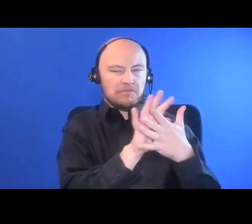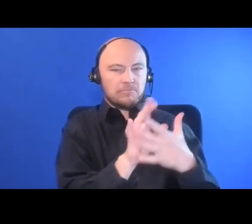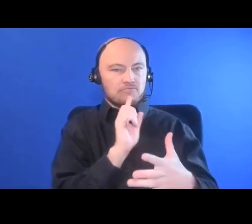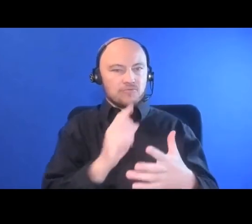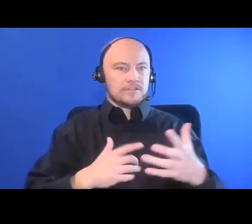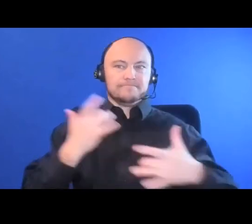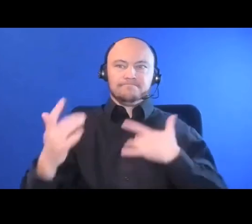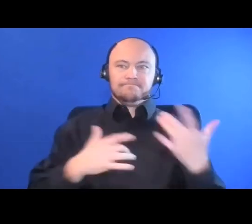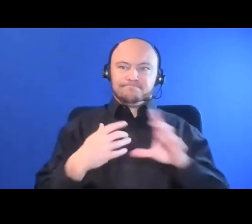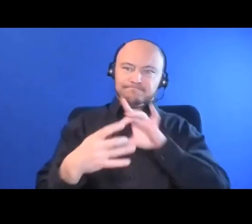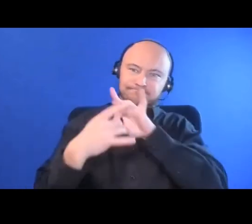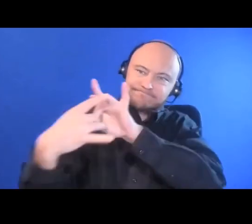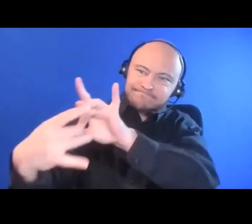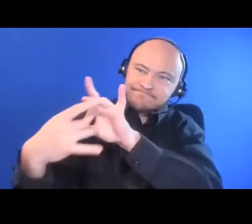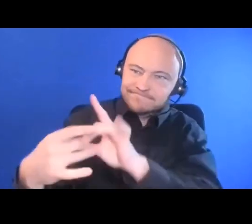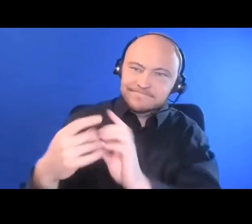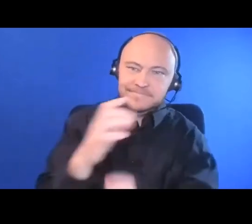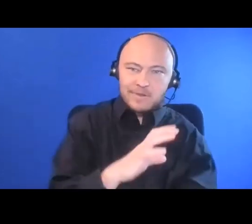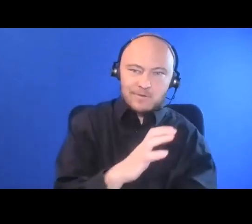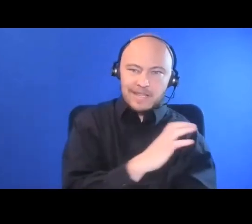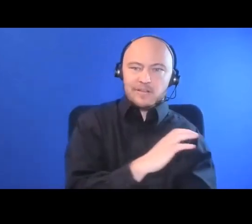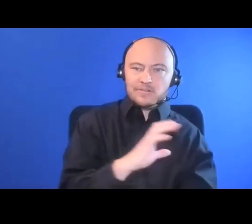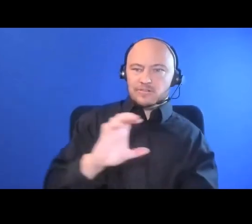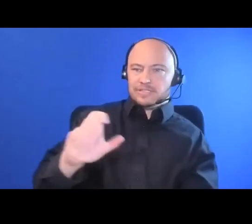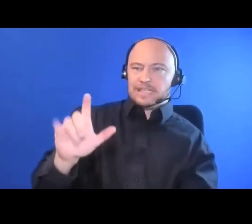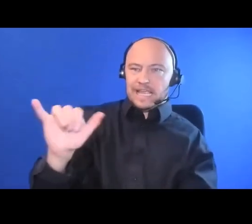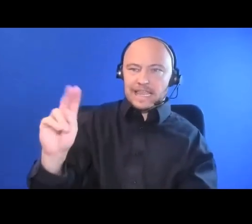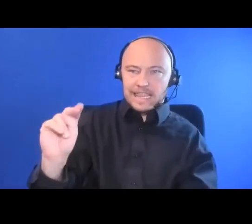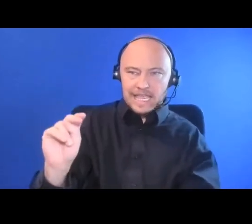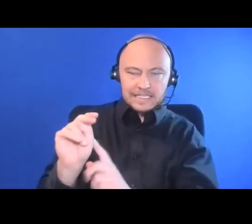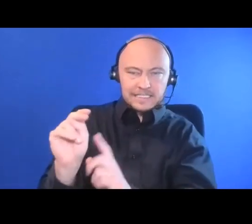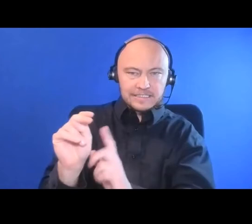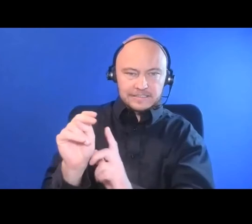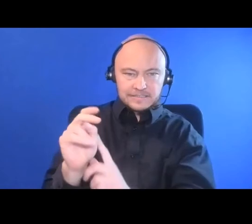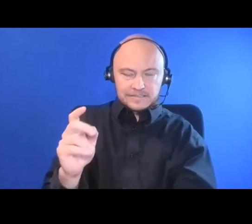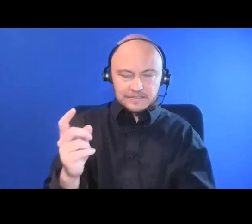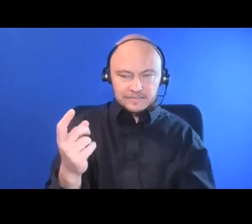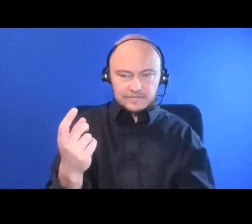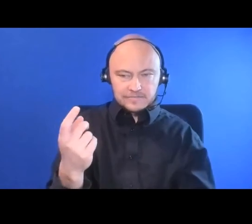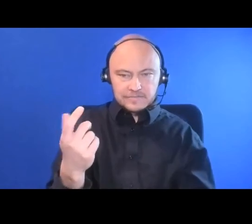to connect with characters. Like Eileen said, she now finds so much more connection